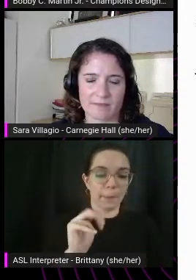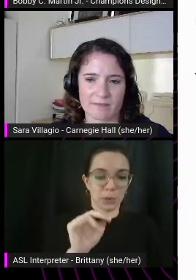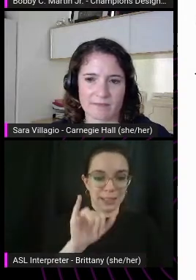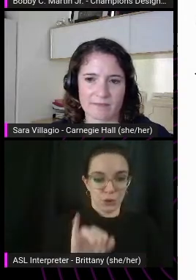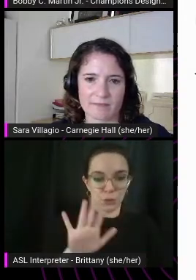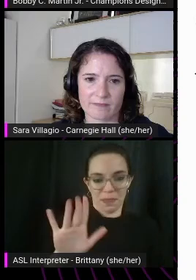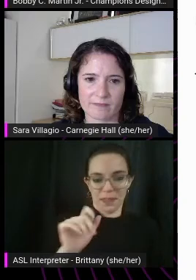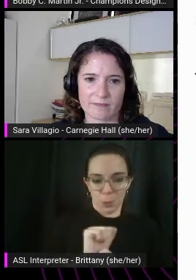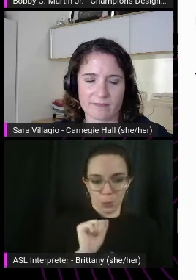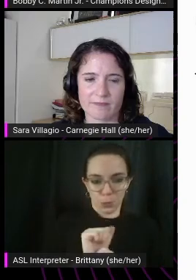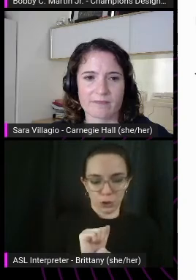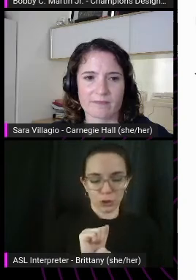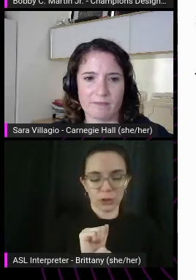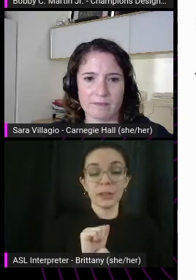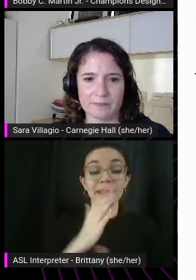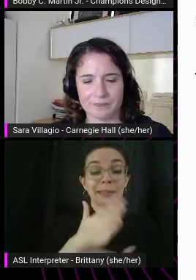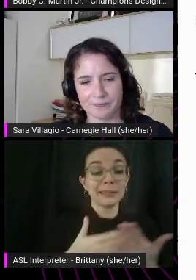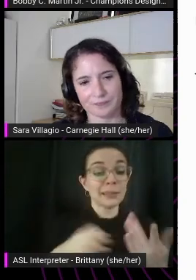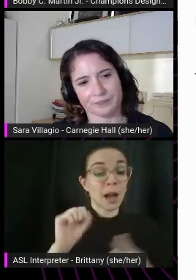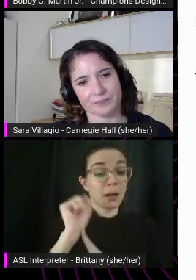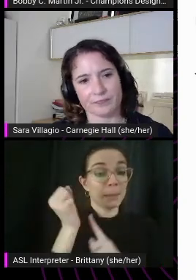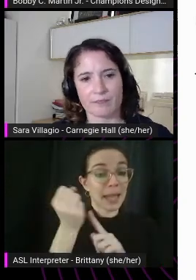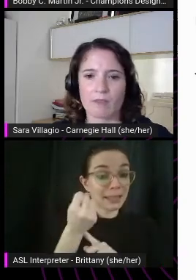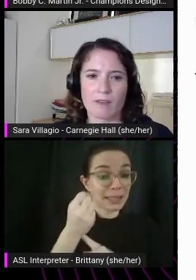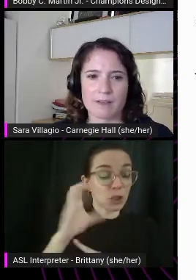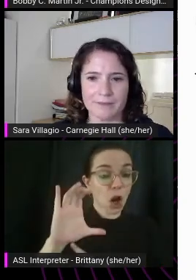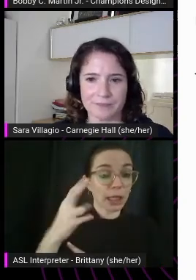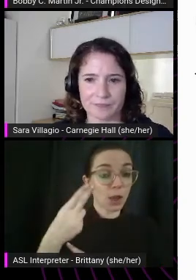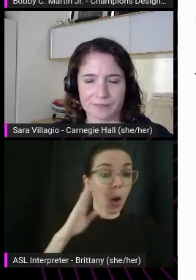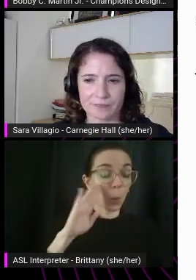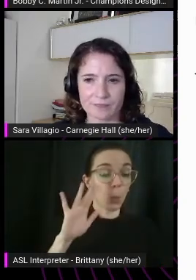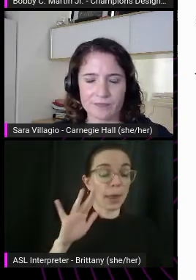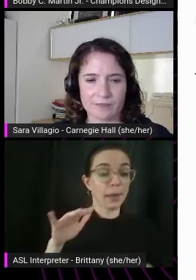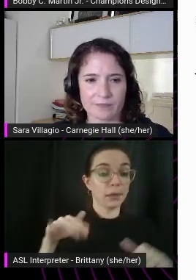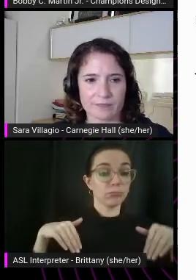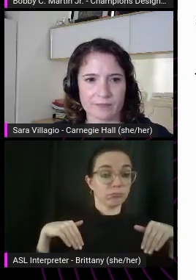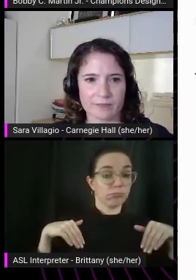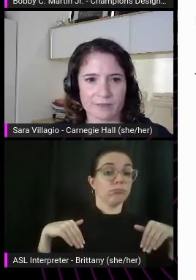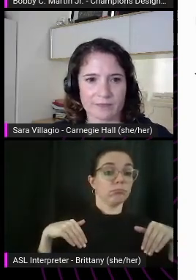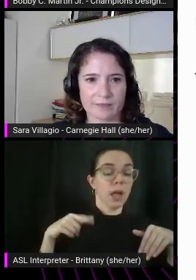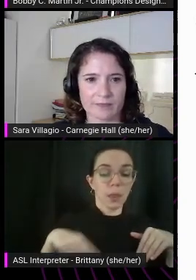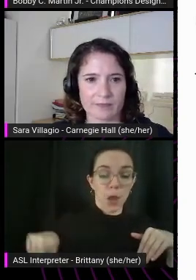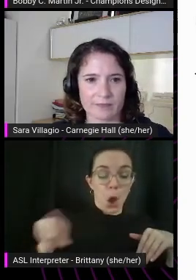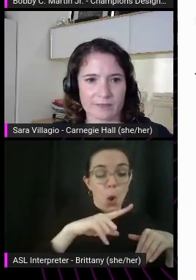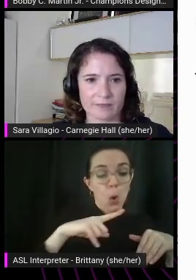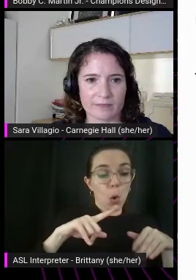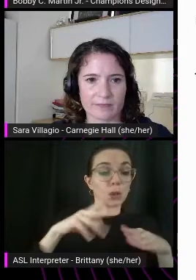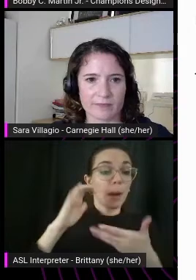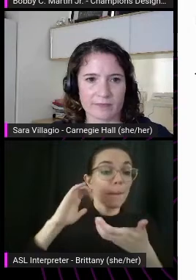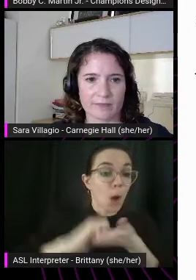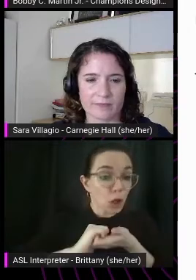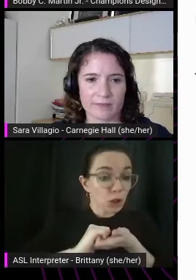And in some cases, Carnegie Hall will take a step back and those partnerships and those programs are even more important.